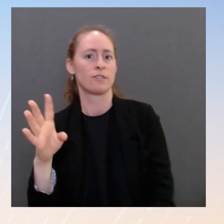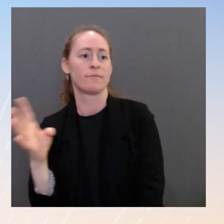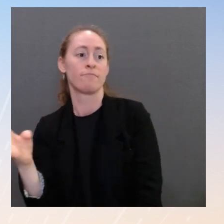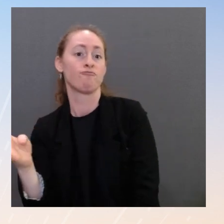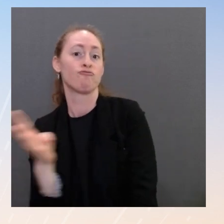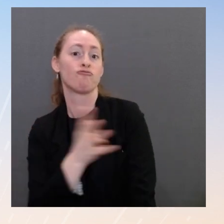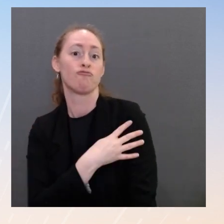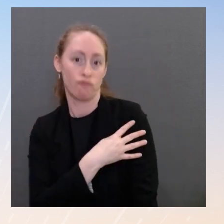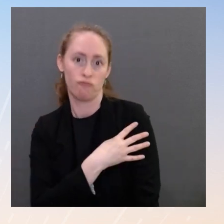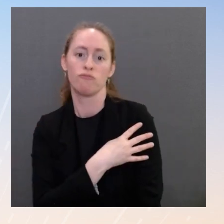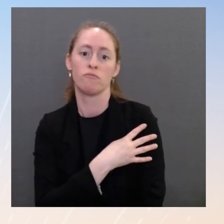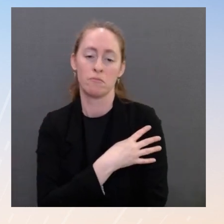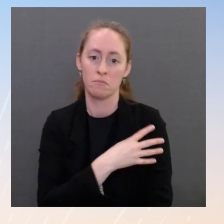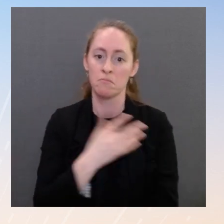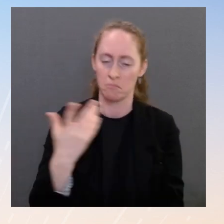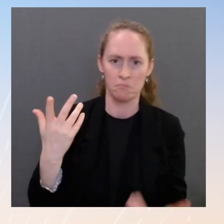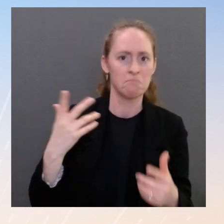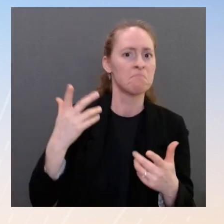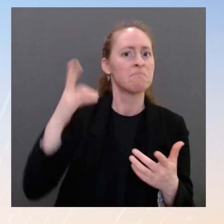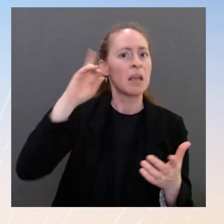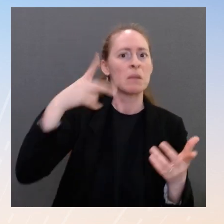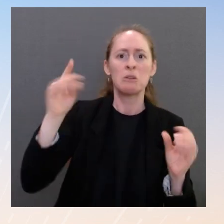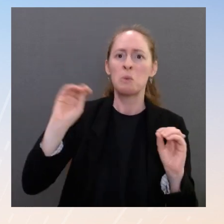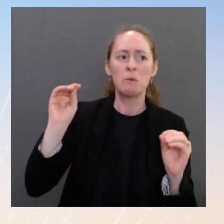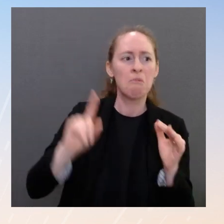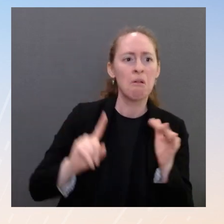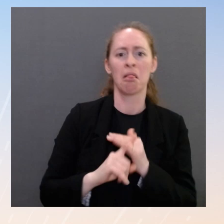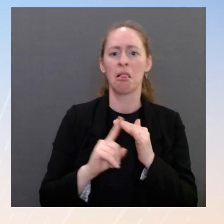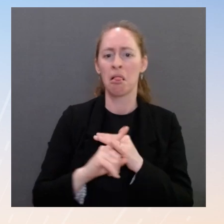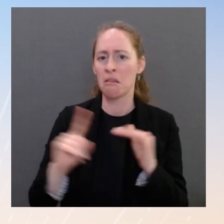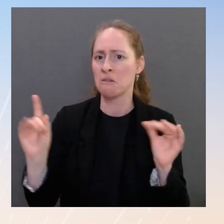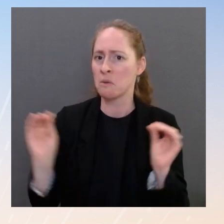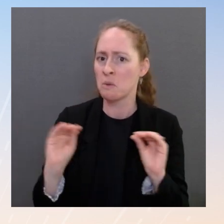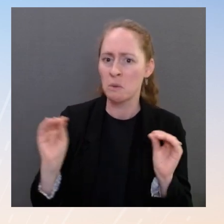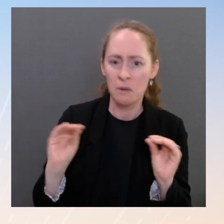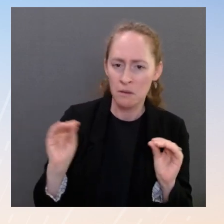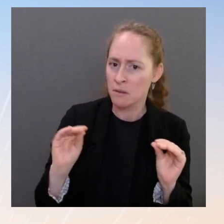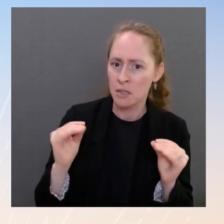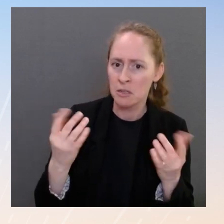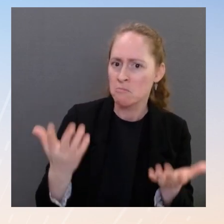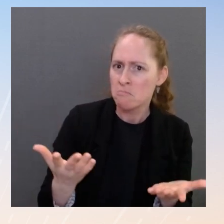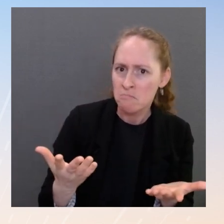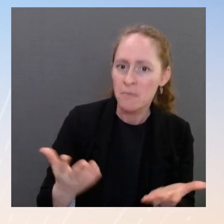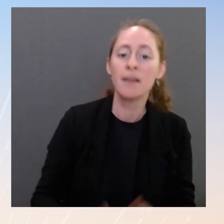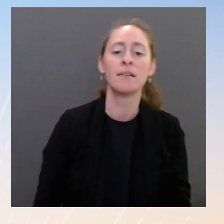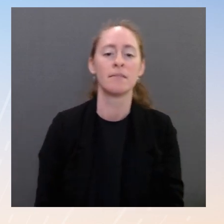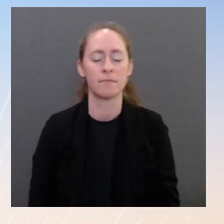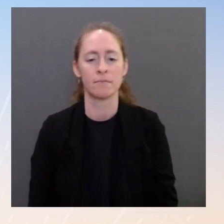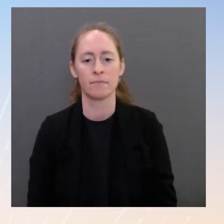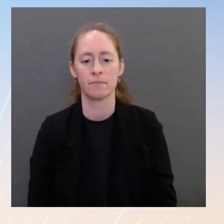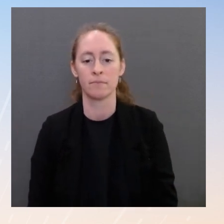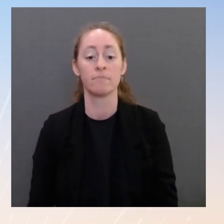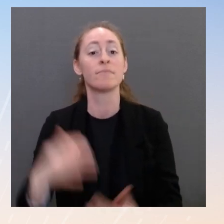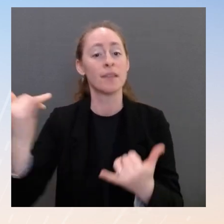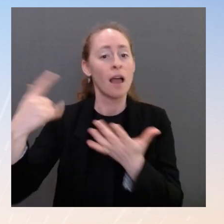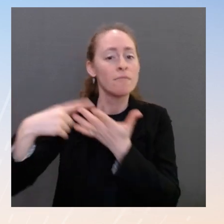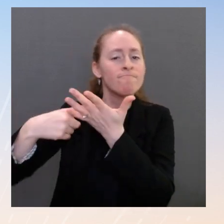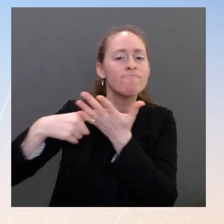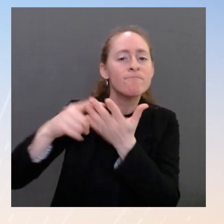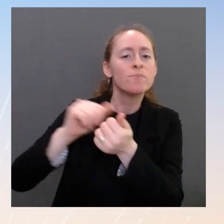which you didn't include in your summary there, but -- that you should consult with your doctor, and she consulted with her doctor. She has been given Paxlovid.